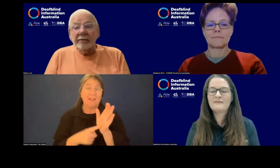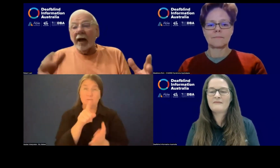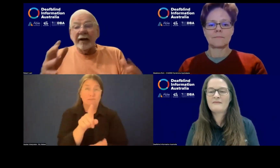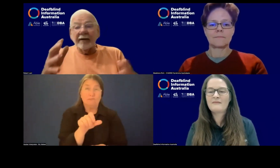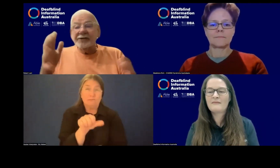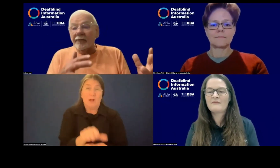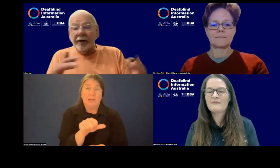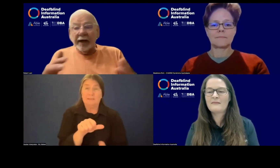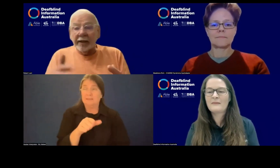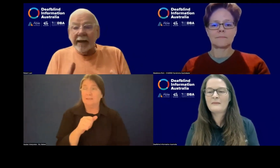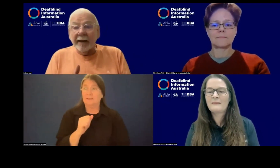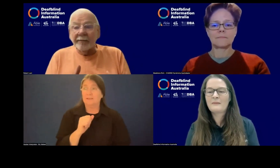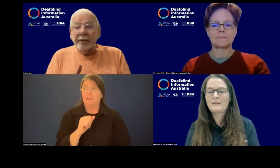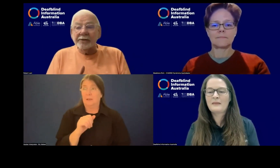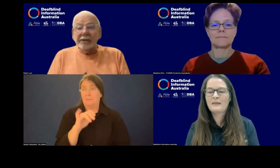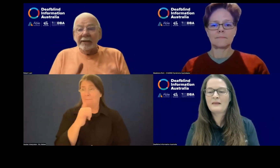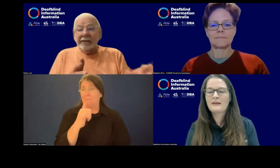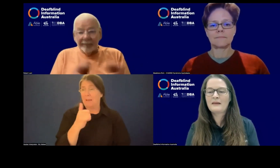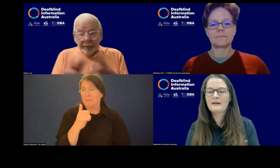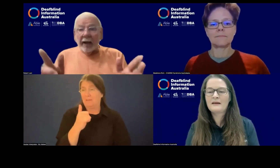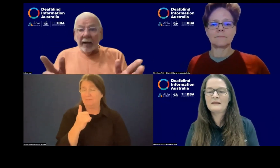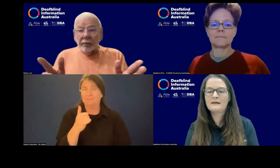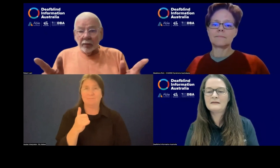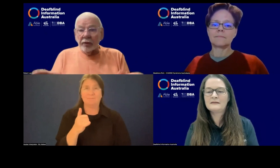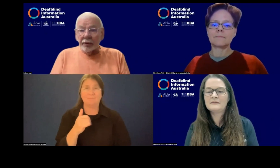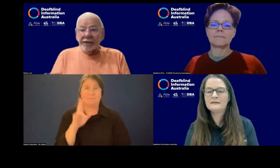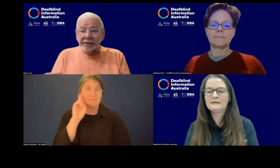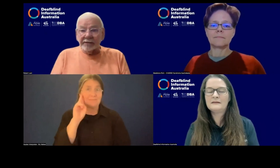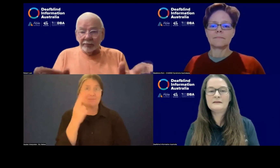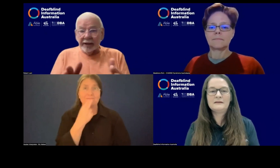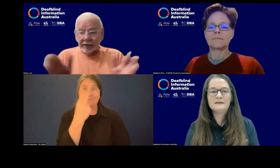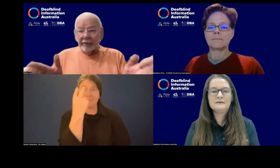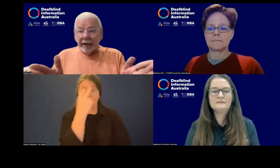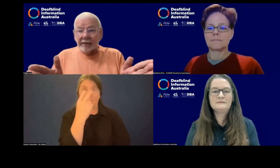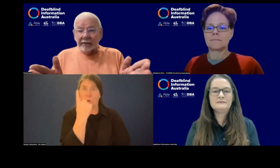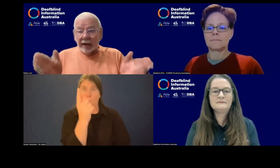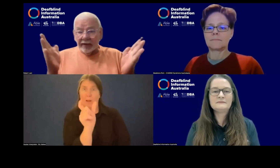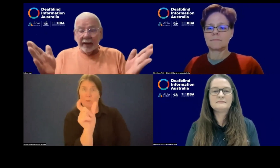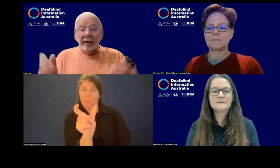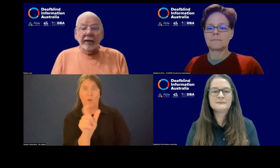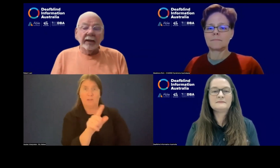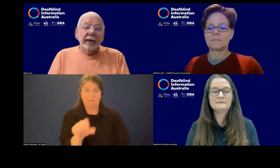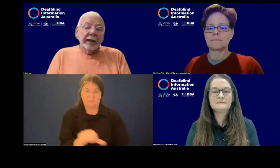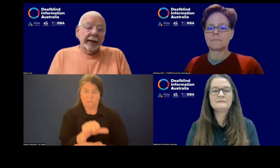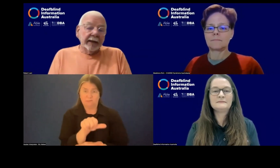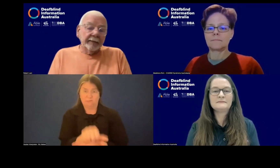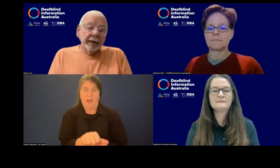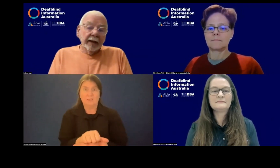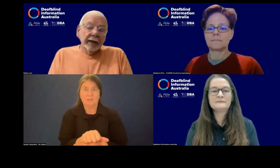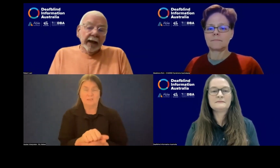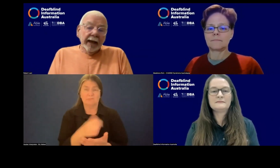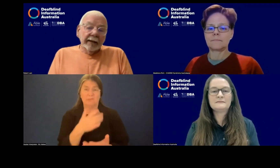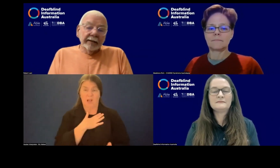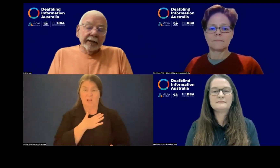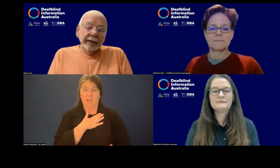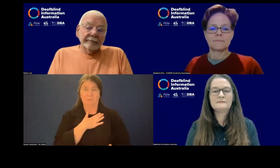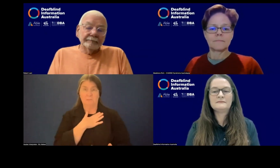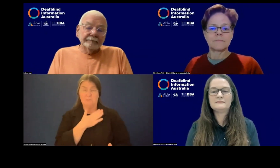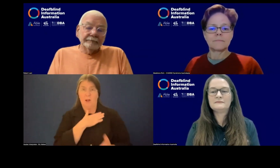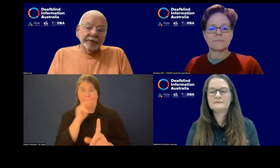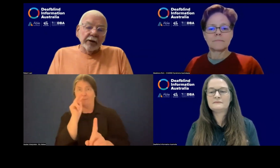kind of softening it down because deafblind one word is really correct, I think, and so